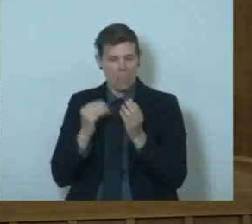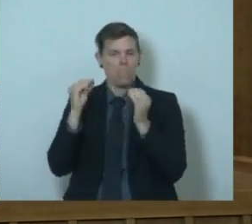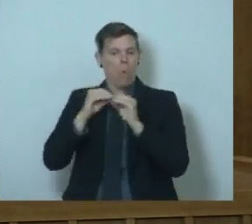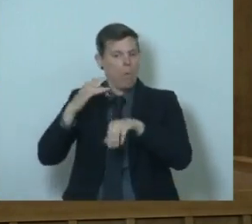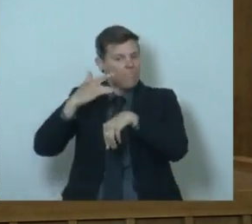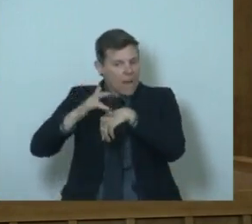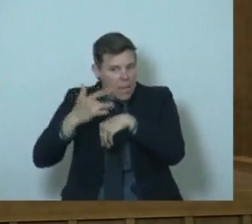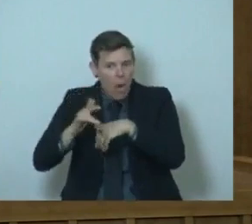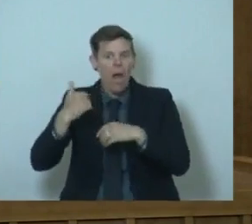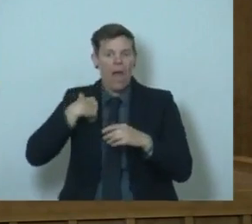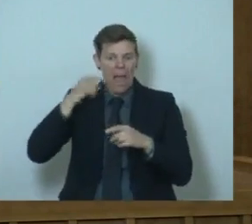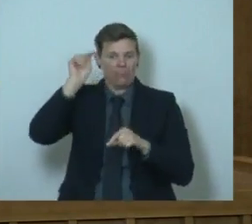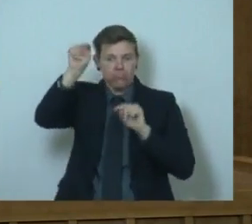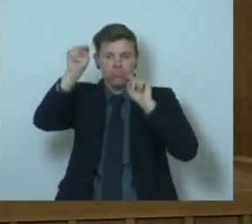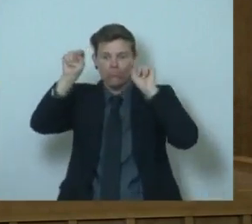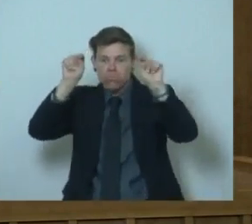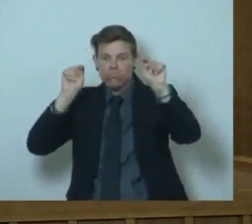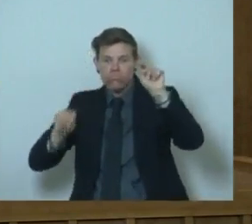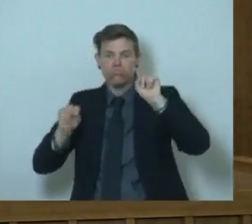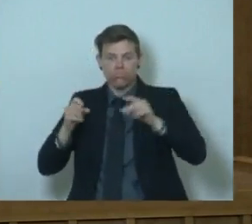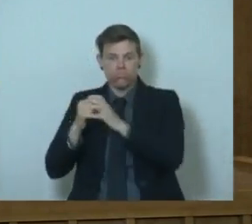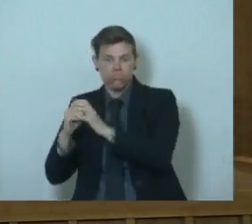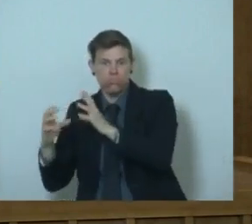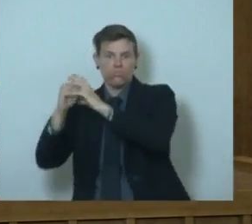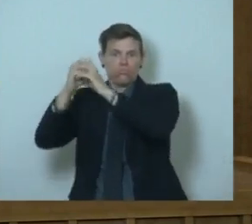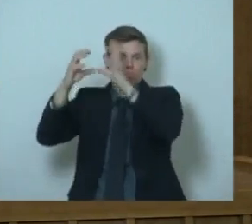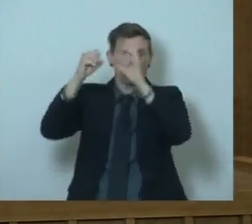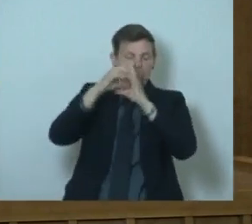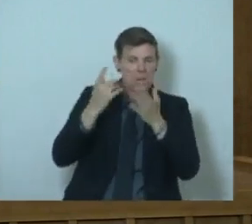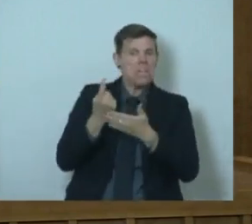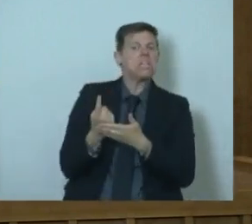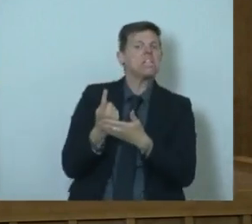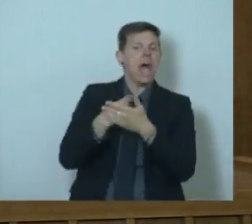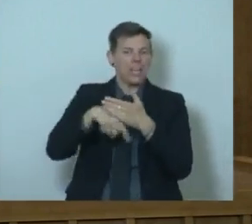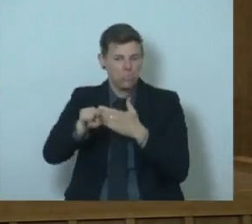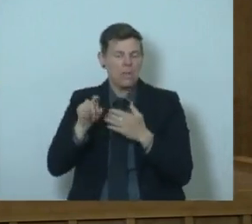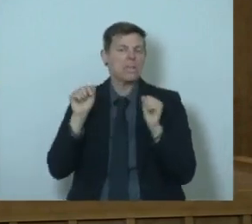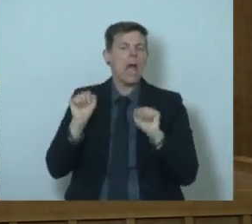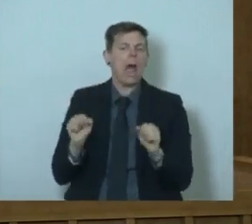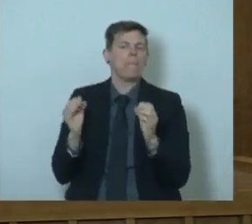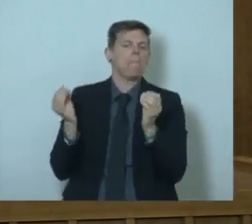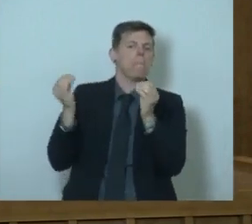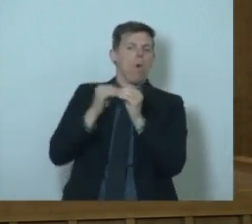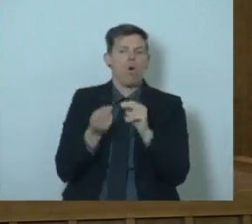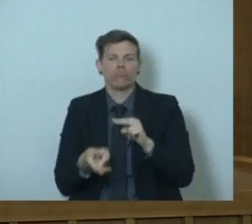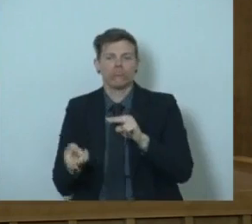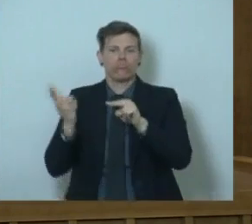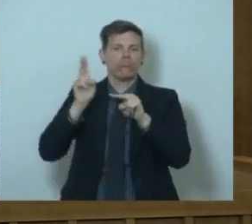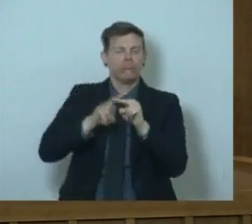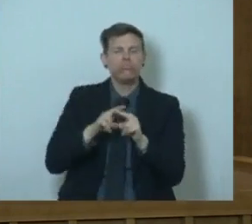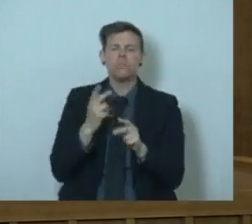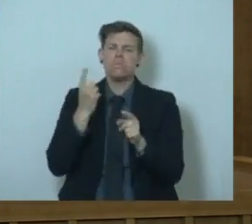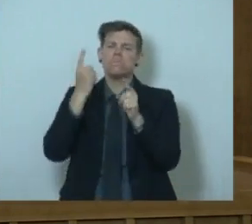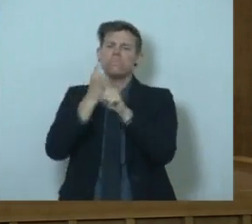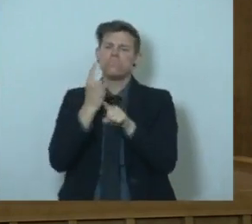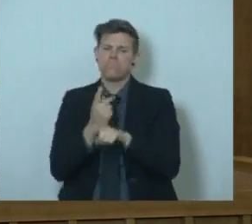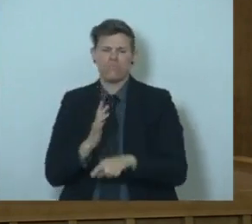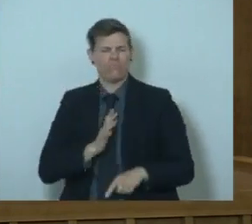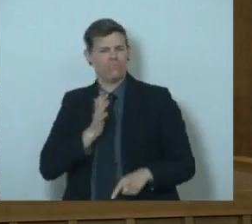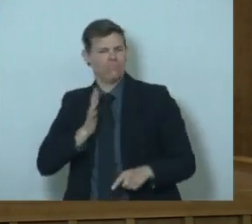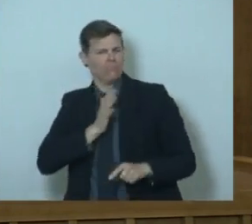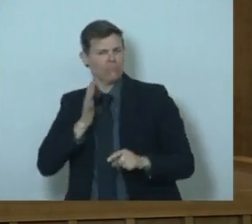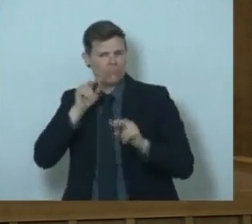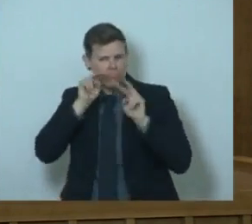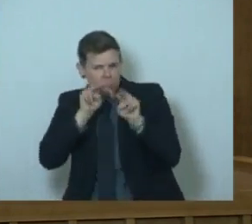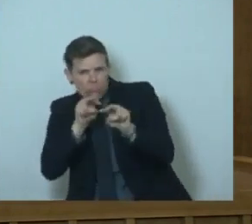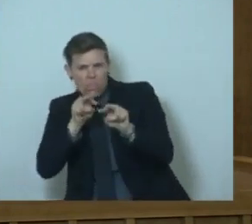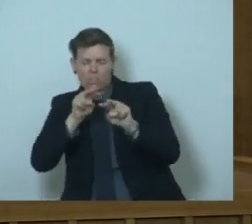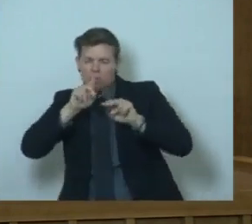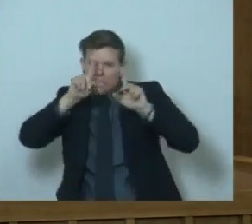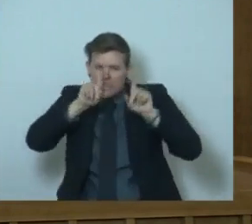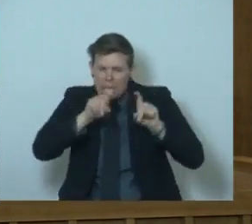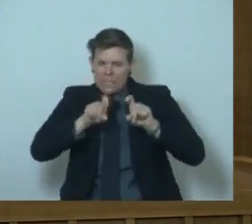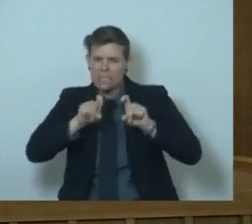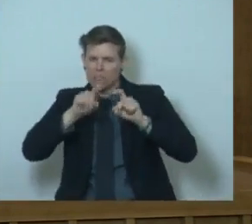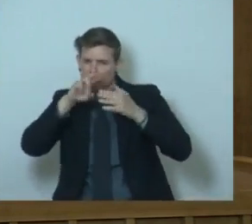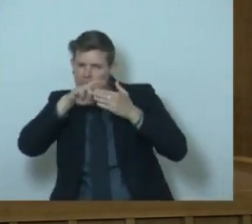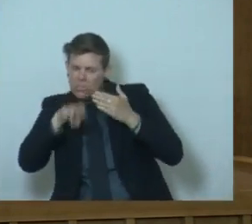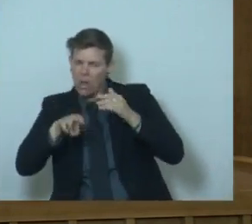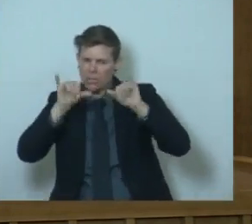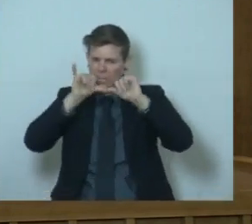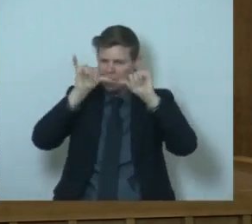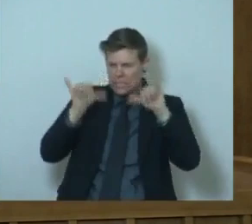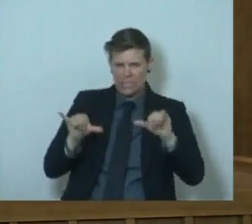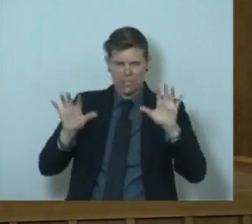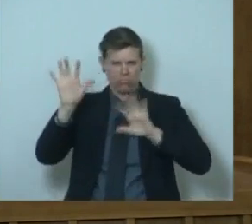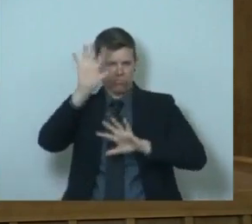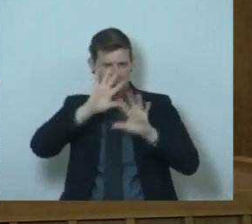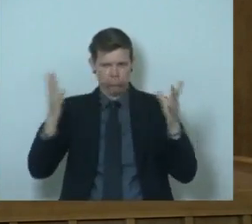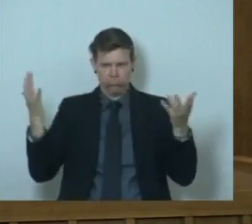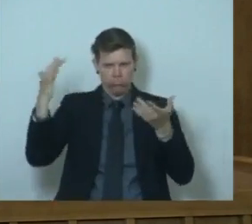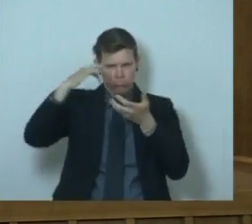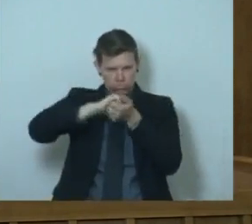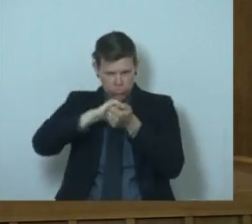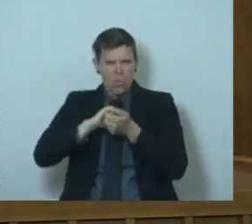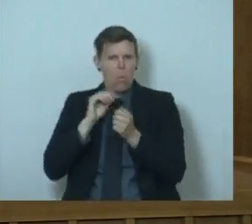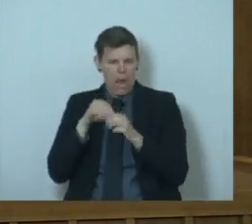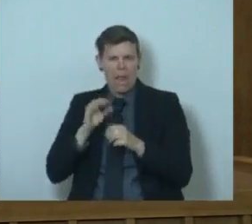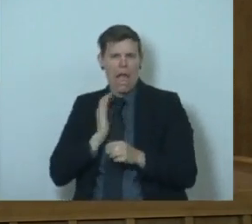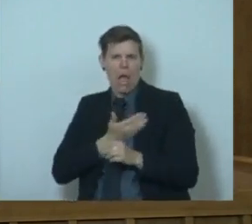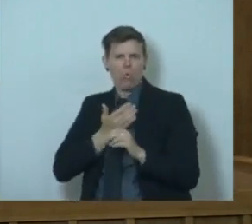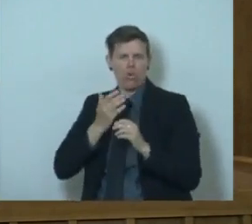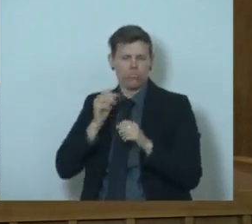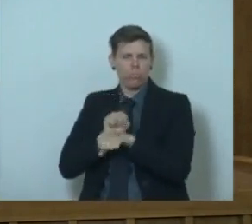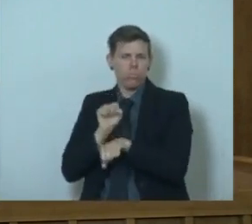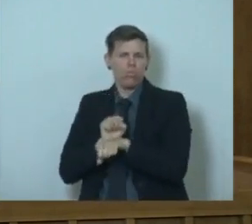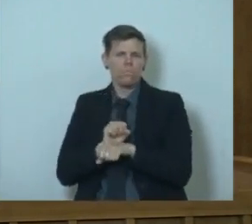WITH THE INCREASED CAPACITY WE HAVE IN THE STATE, WE ARE LOOKING FORWARD TO DEVELOPING A MORE STRATEGIC SURVEILLANCE SYSTEM THAT WILL BECOME PART OF THE PUBLIC HEALTH MISSION, MUCH